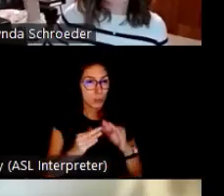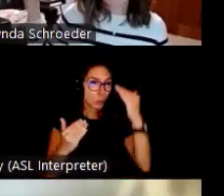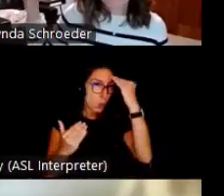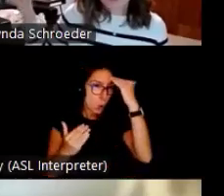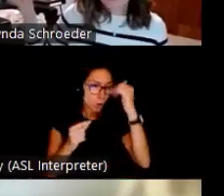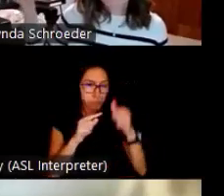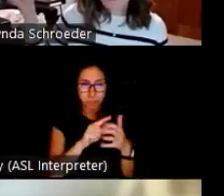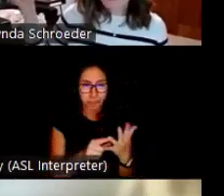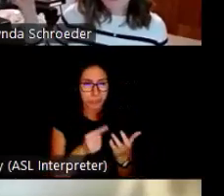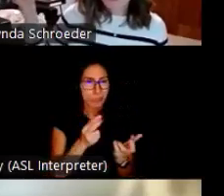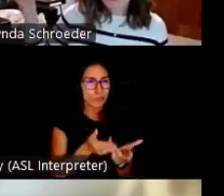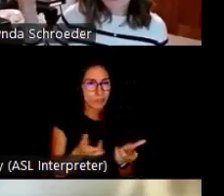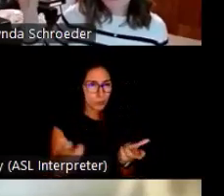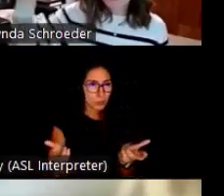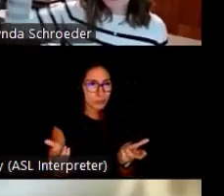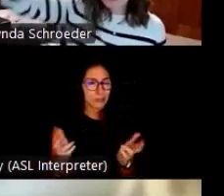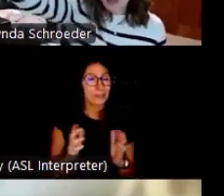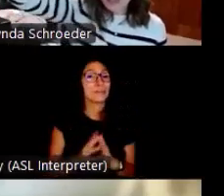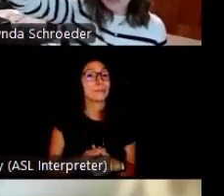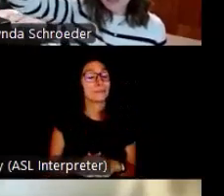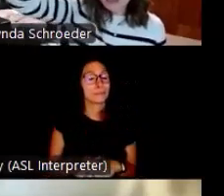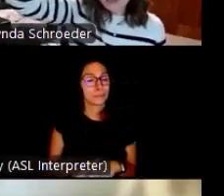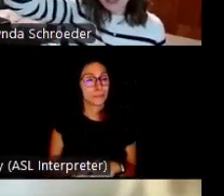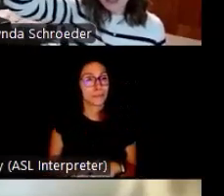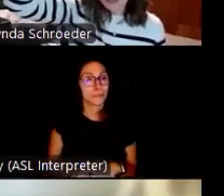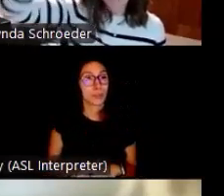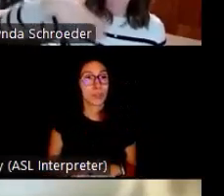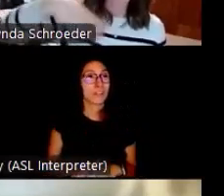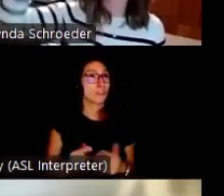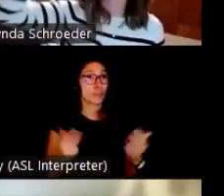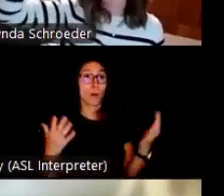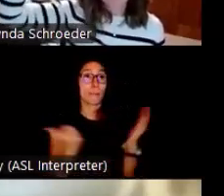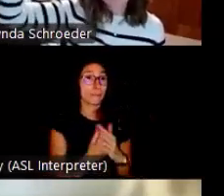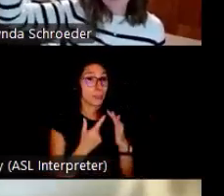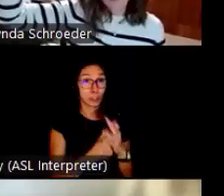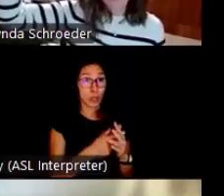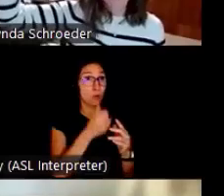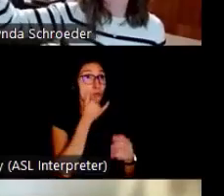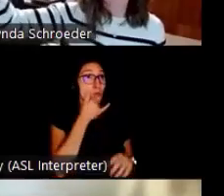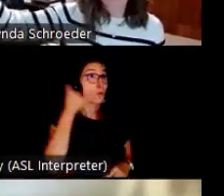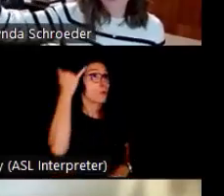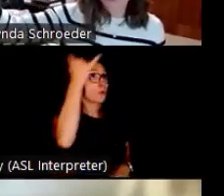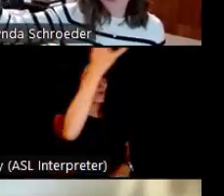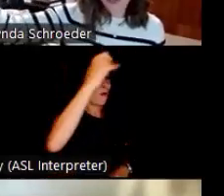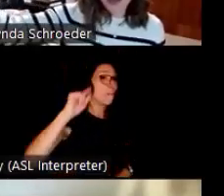Make the phone call to the highest level. So make the phone call to the National Rural Health